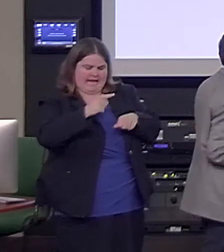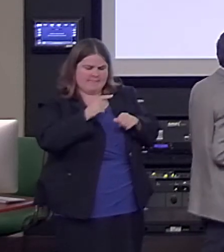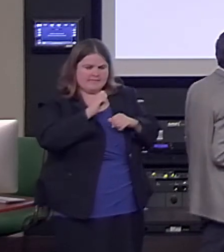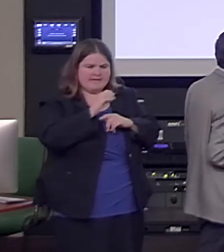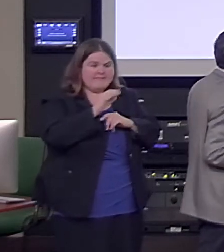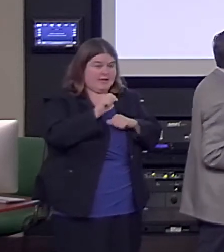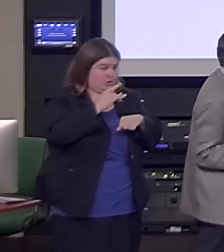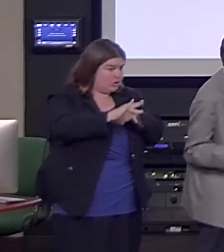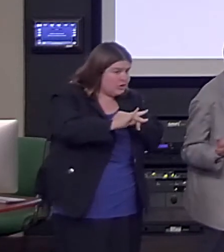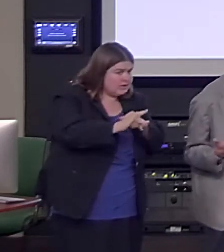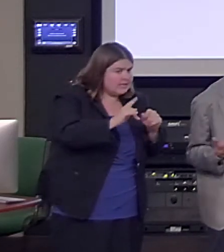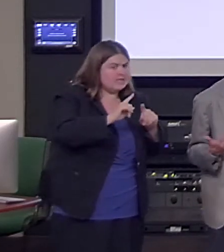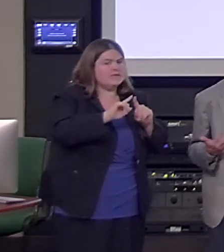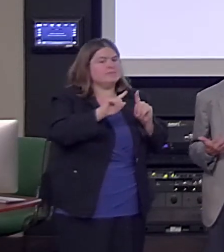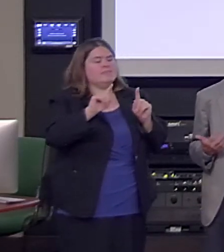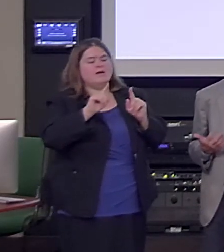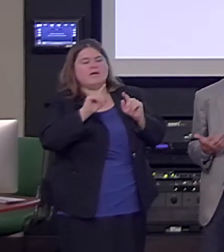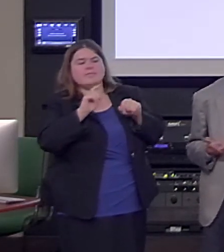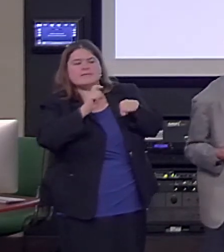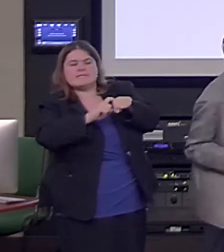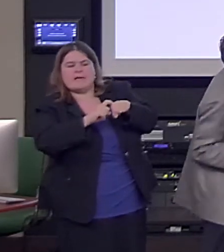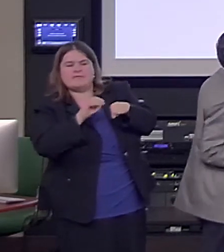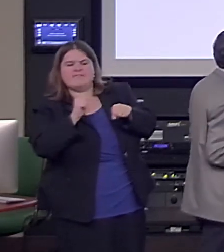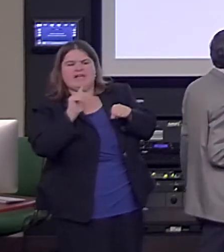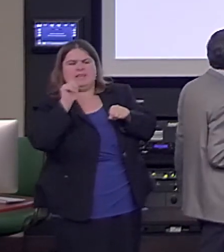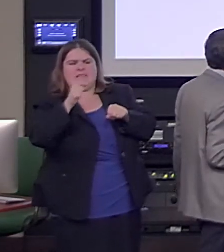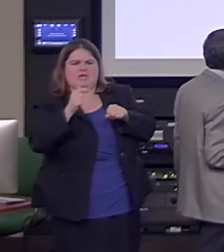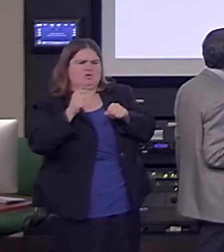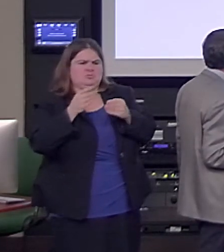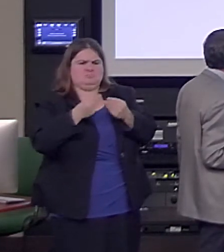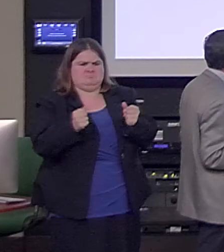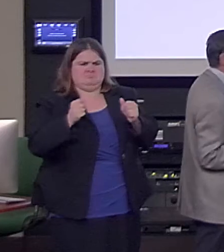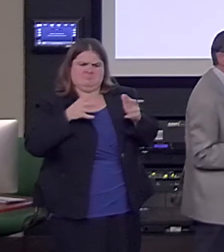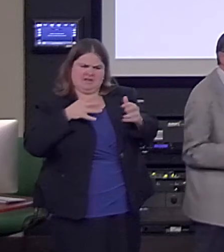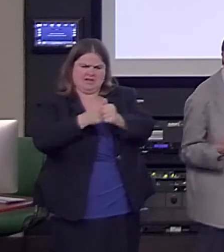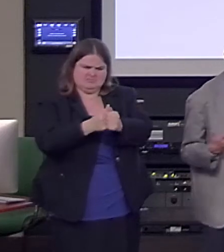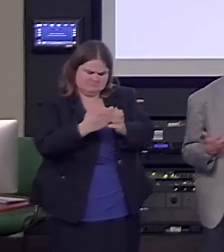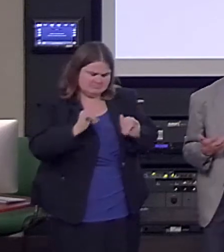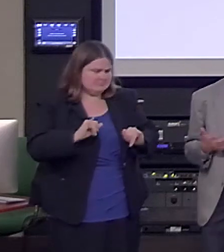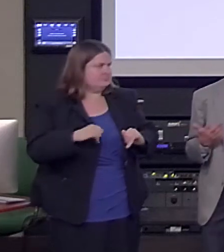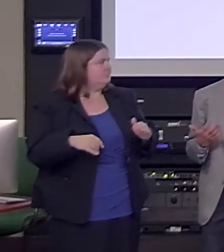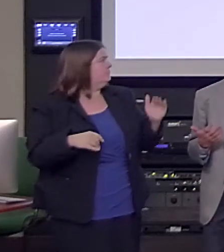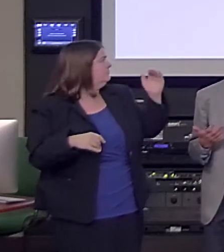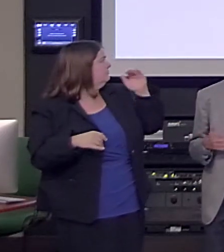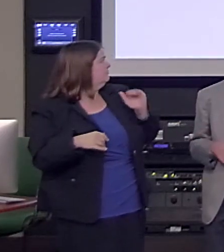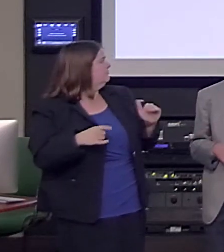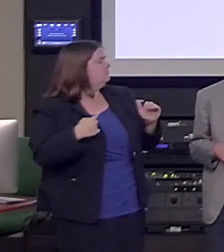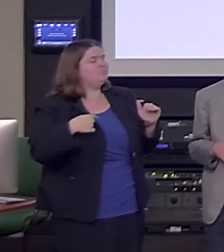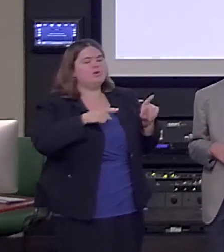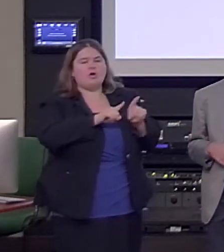and then those timing effects disappear. We don't know I just mentioned why some domains